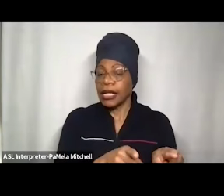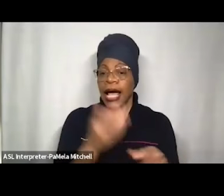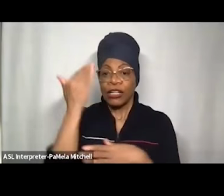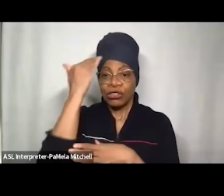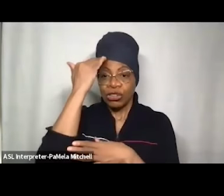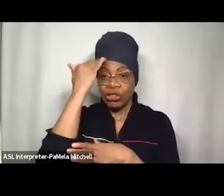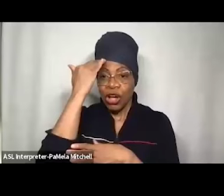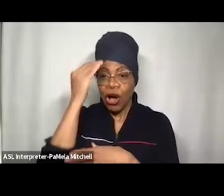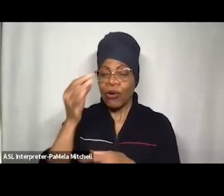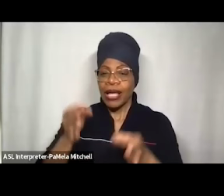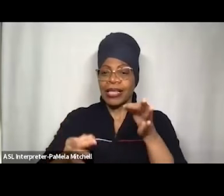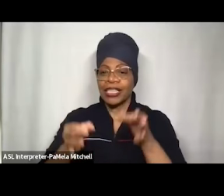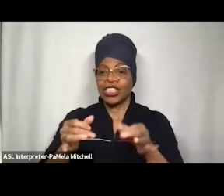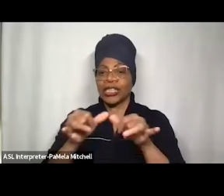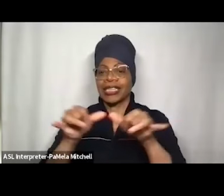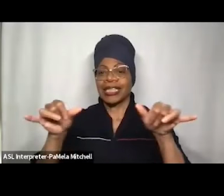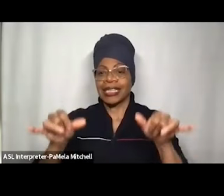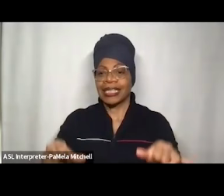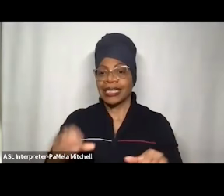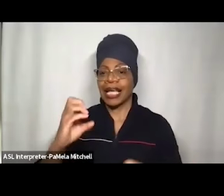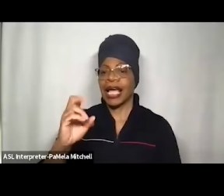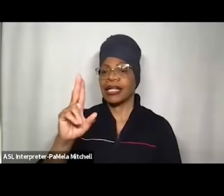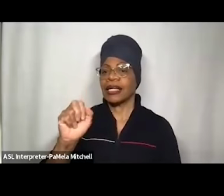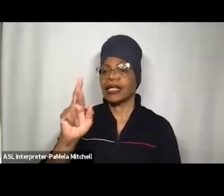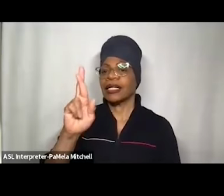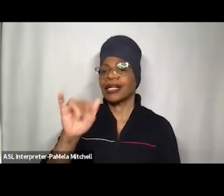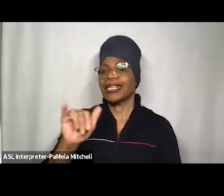in custody settings and reentry settings, people that have been exposed to trauma